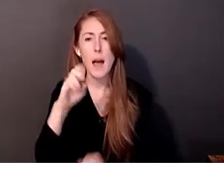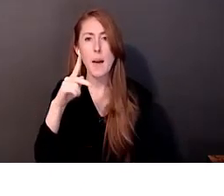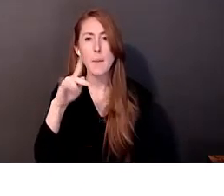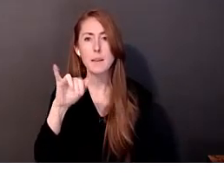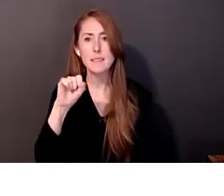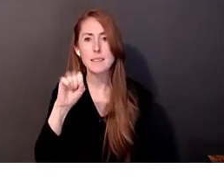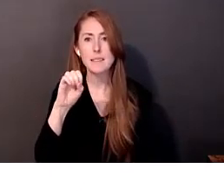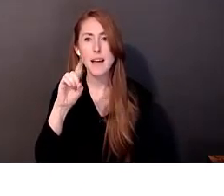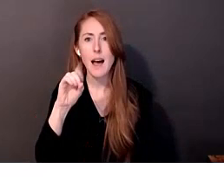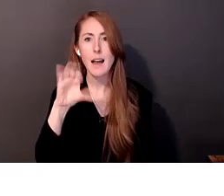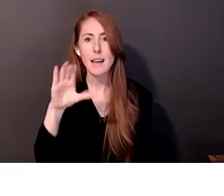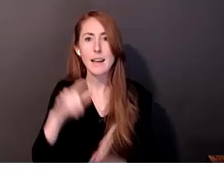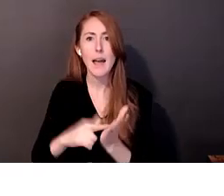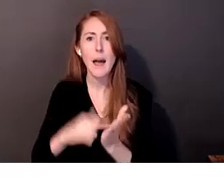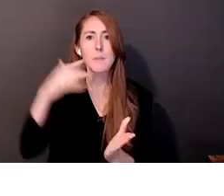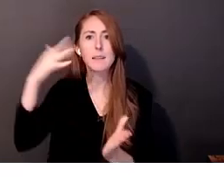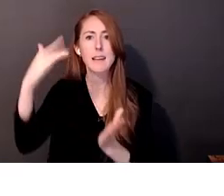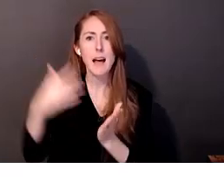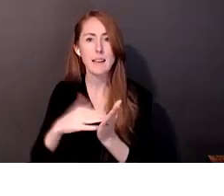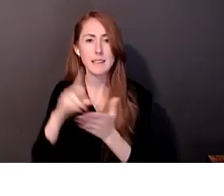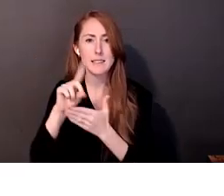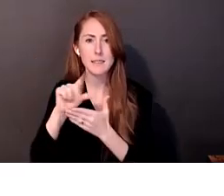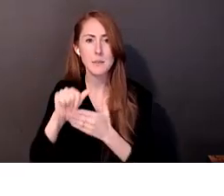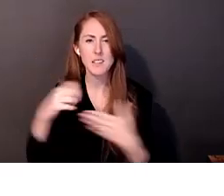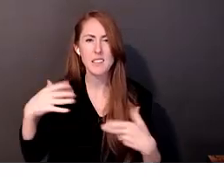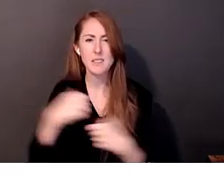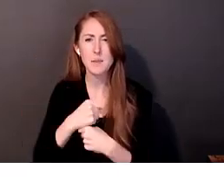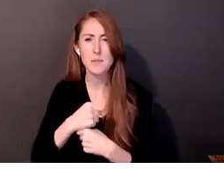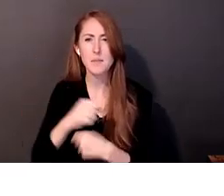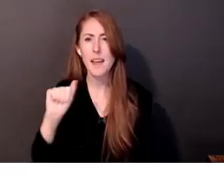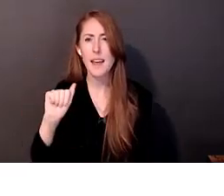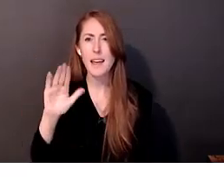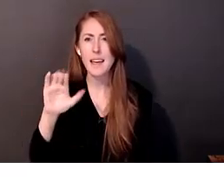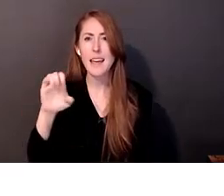Felice has already given you a little bit of an idea of what it is that we do at the Institute for Work